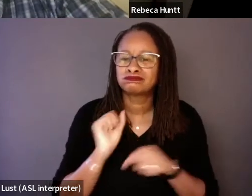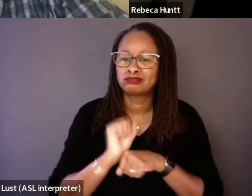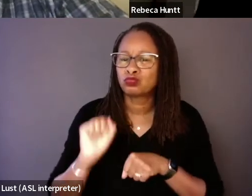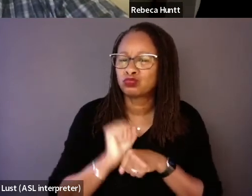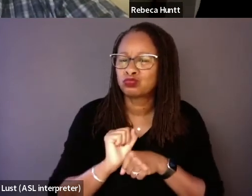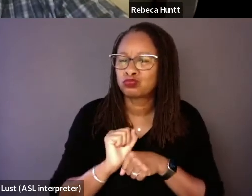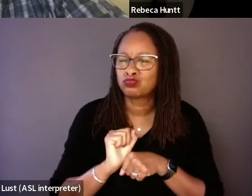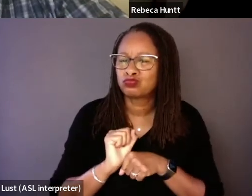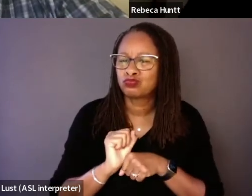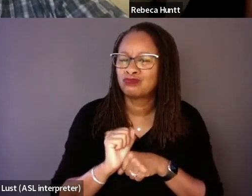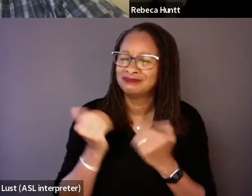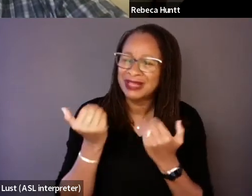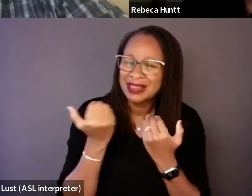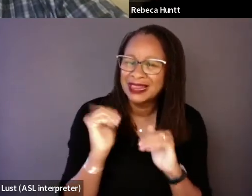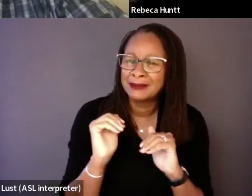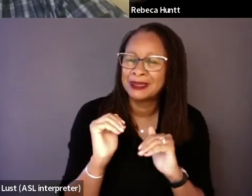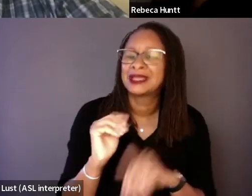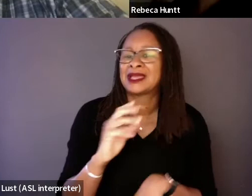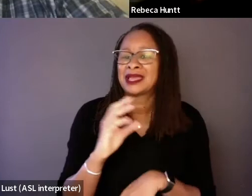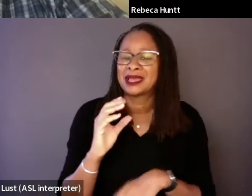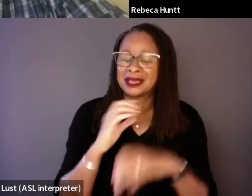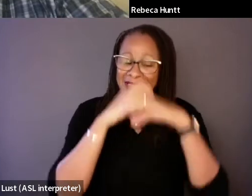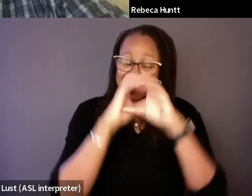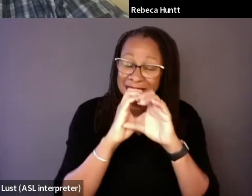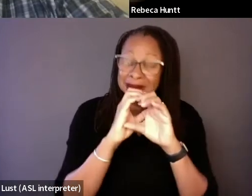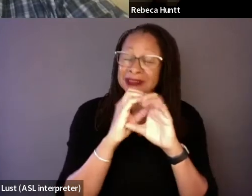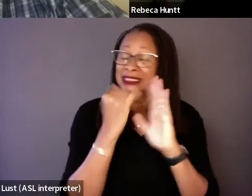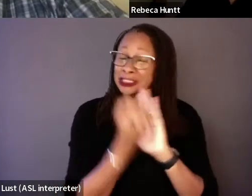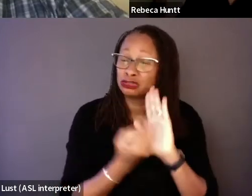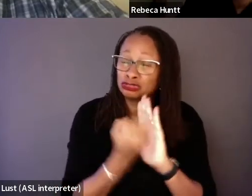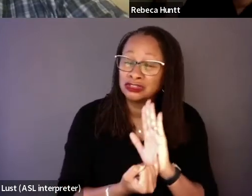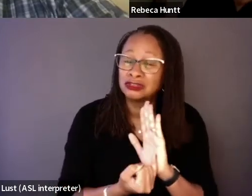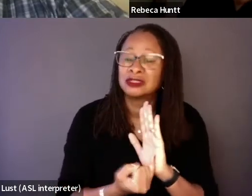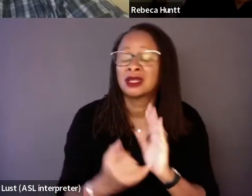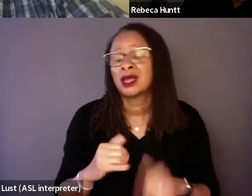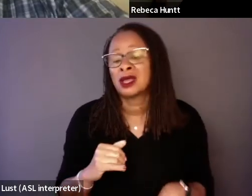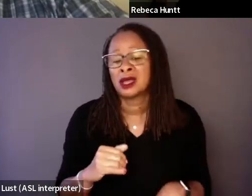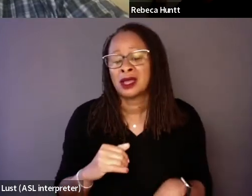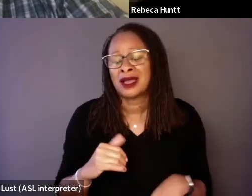It's a very limited and pulsating lens, illustration, the way it -- the way it's -- the way it